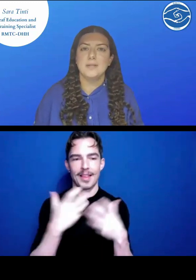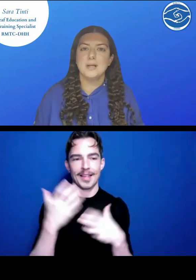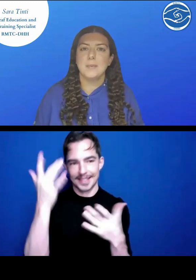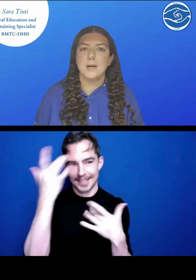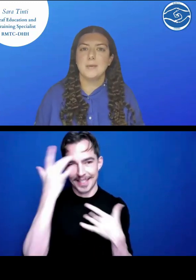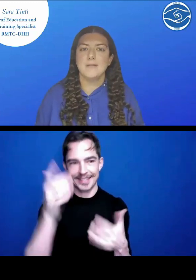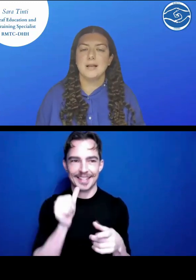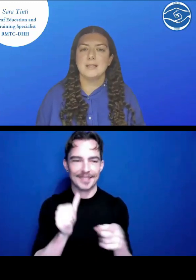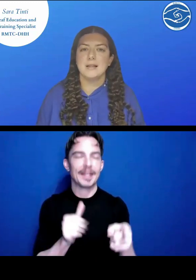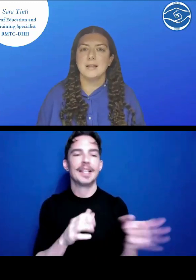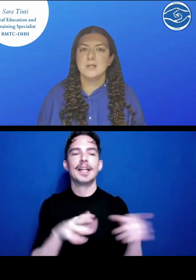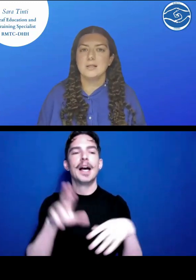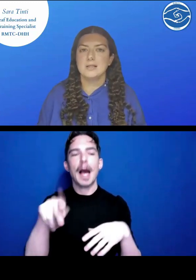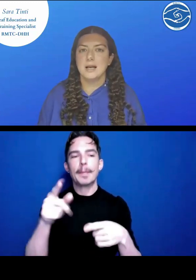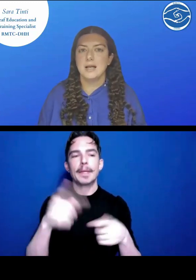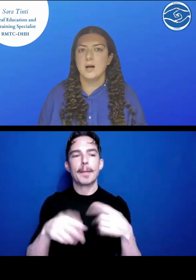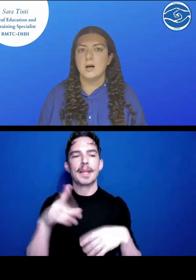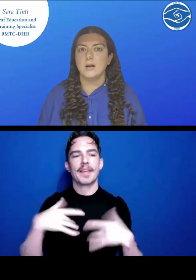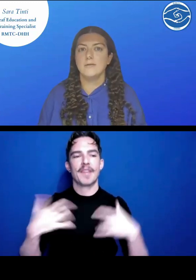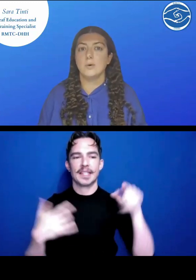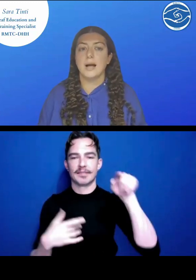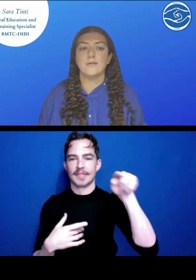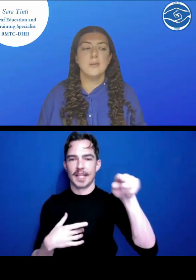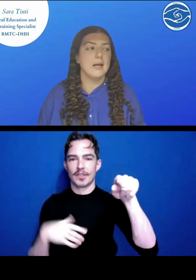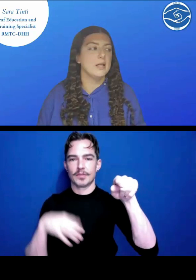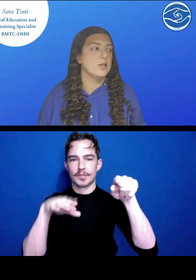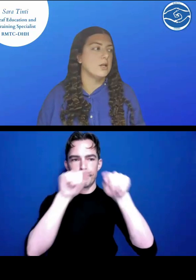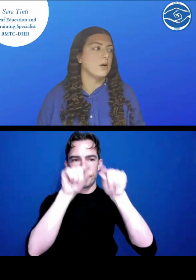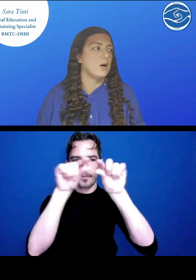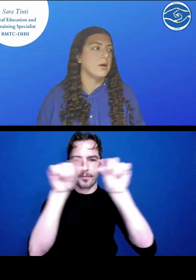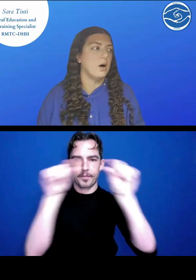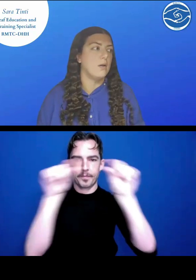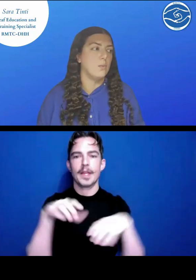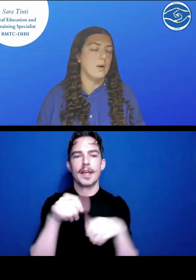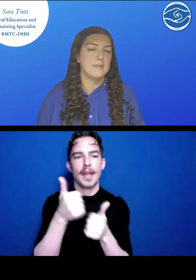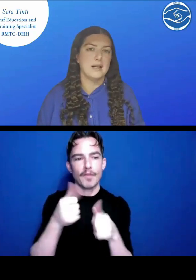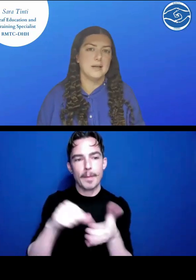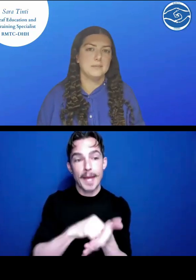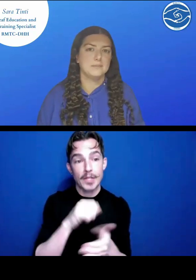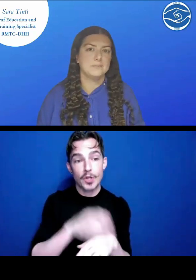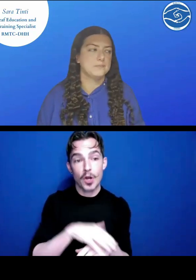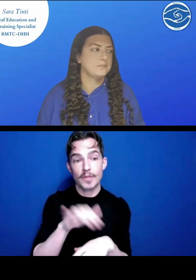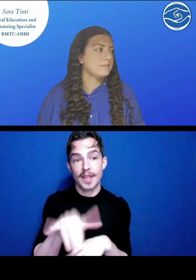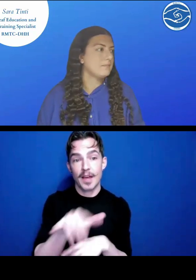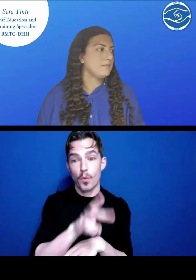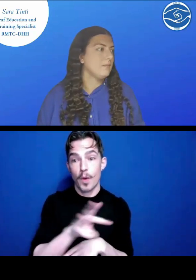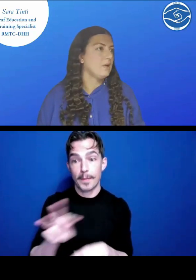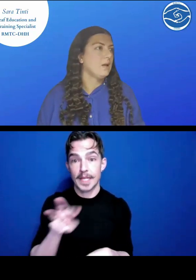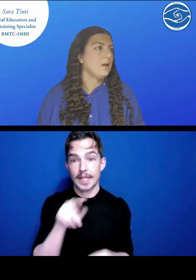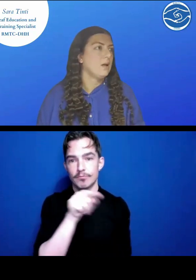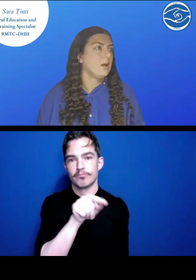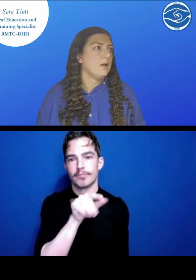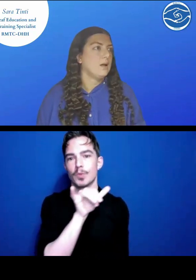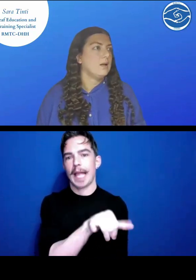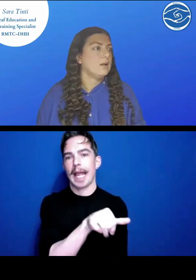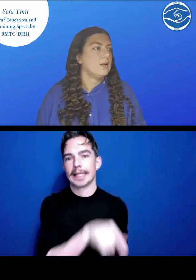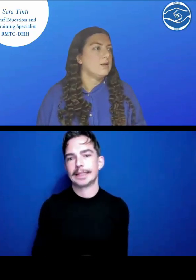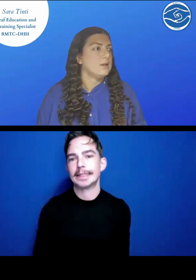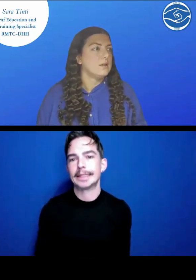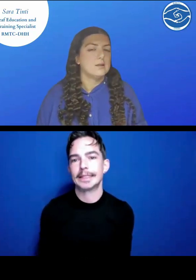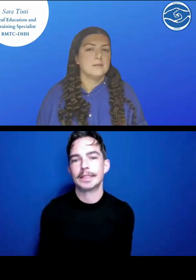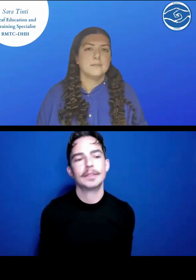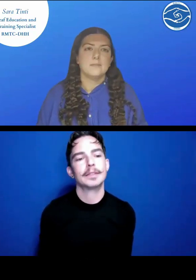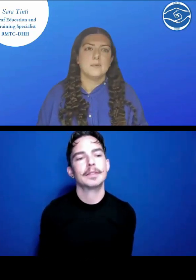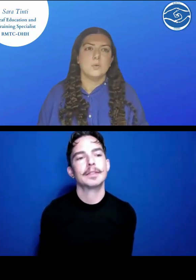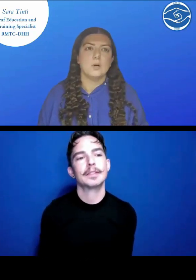up to upcoming events. And this will stay on for every page that you're on on the website.